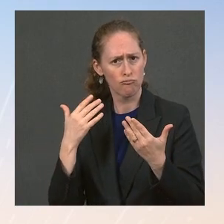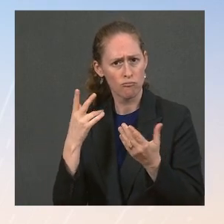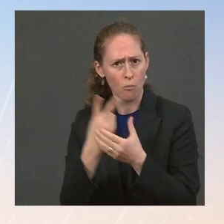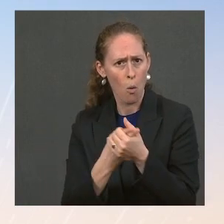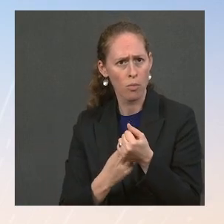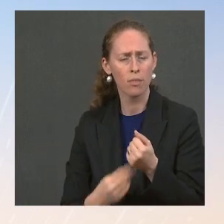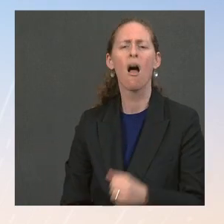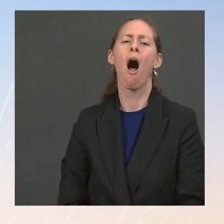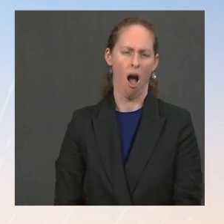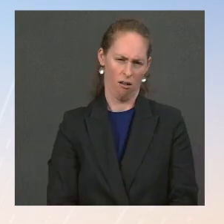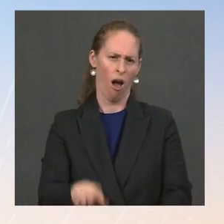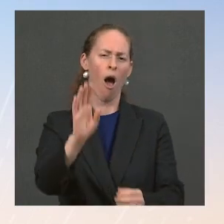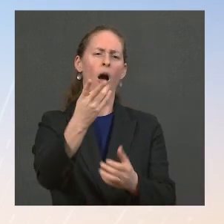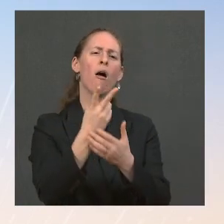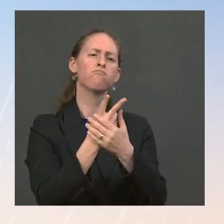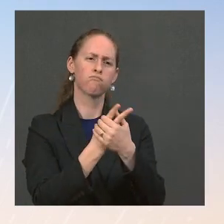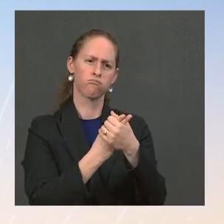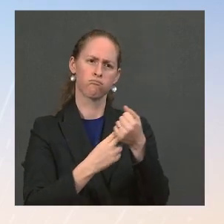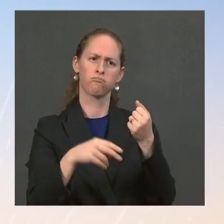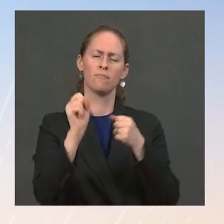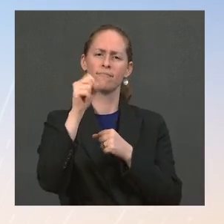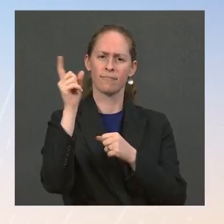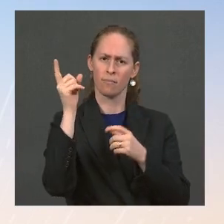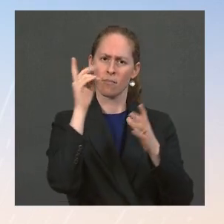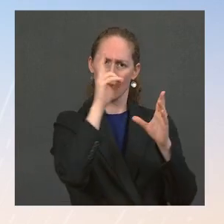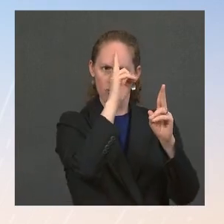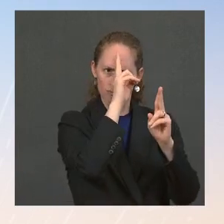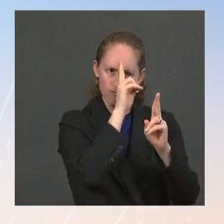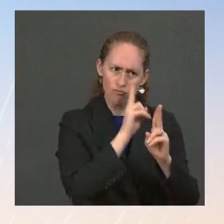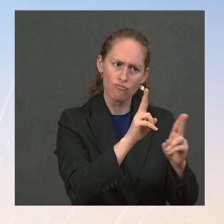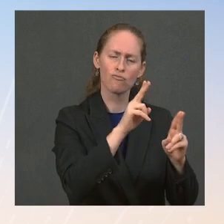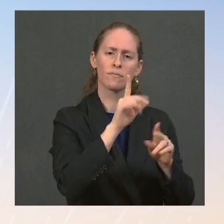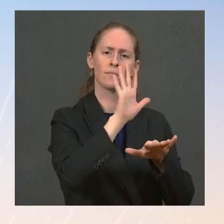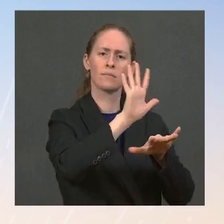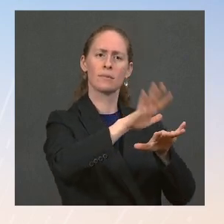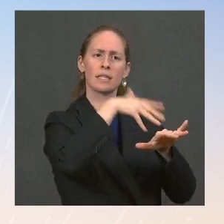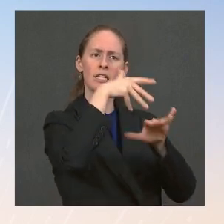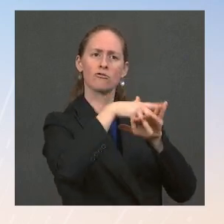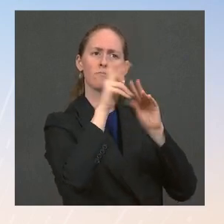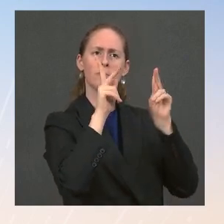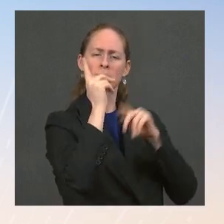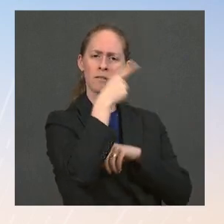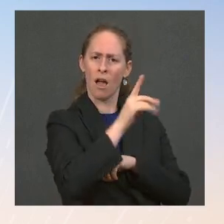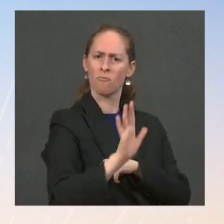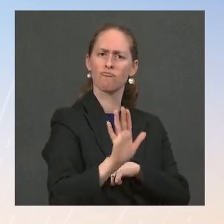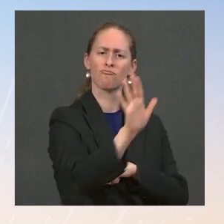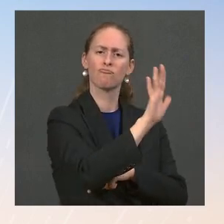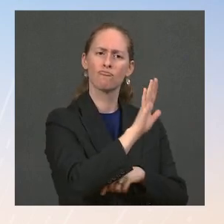to be issuing a proclamation on and celebrating. The Press: Is it his wish that the federal law be changed -- that Columbus Day